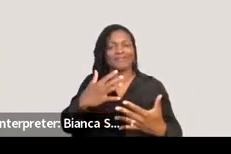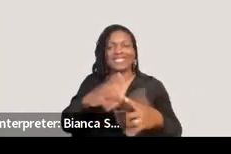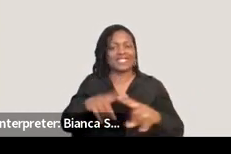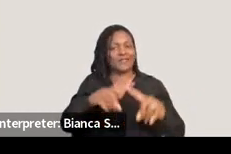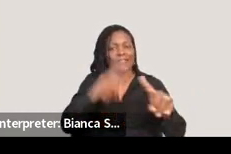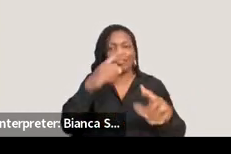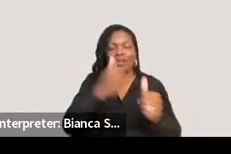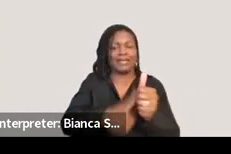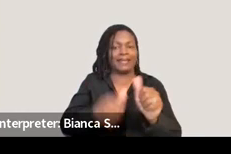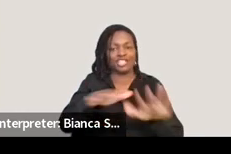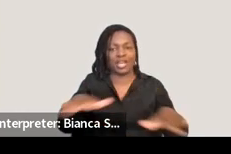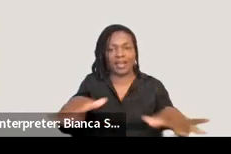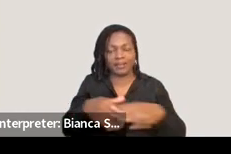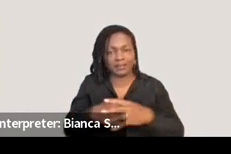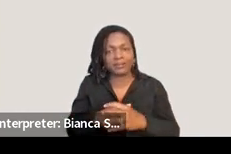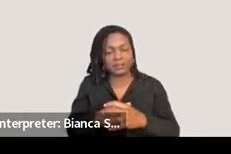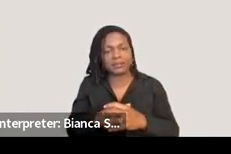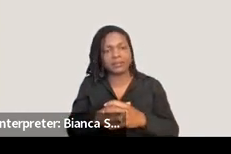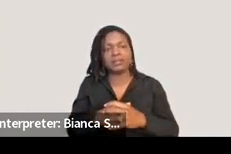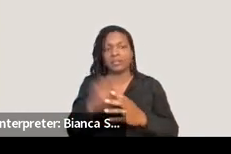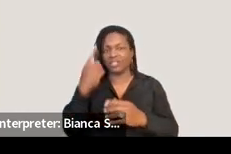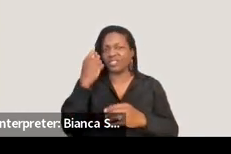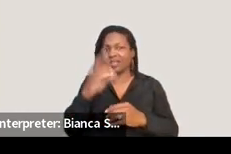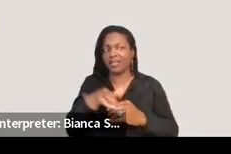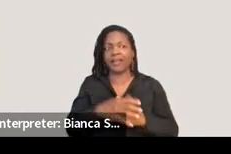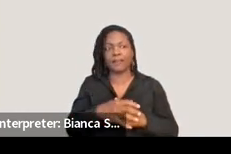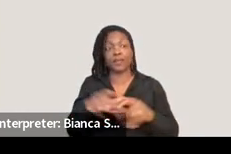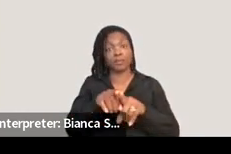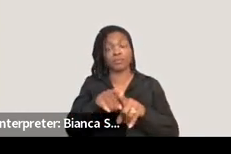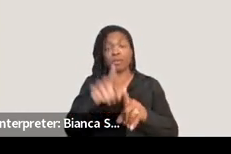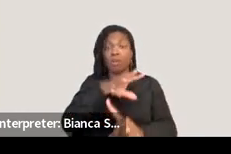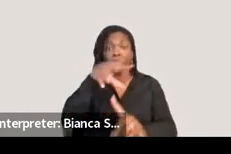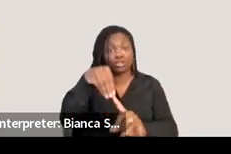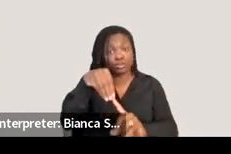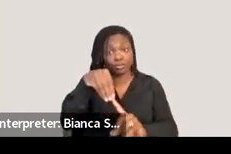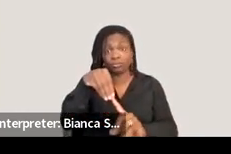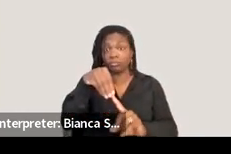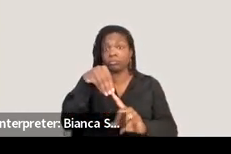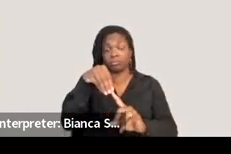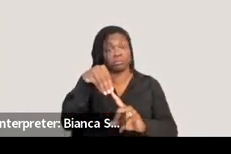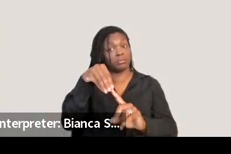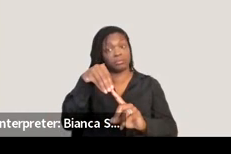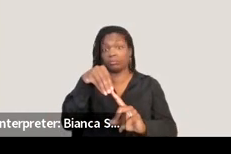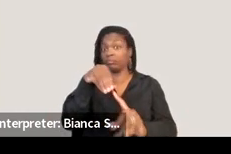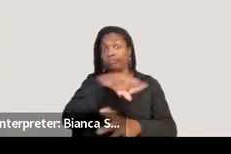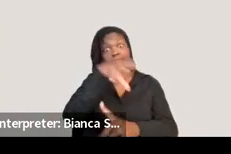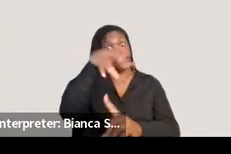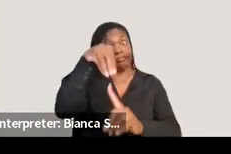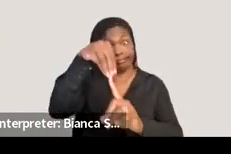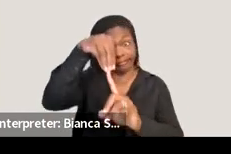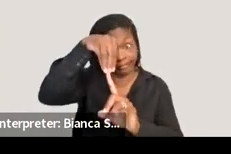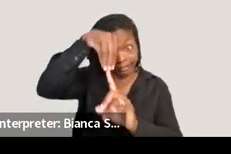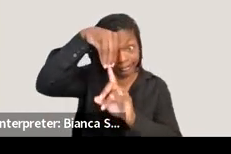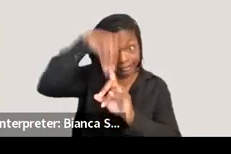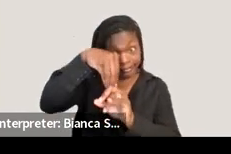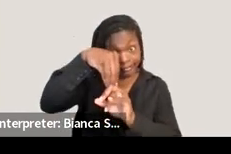Understanding that culture plays a role. And how a family sees themselves. And how every one of us is unique no matter where we come from.